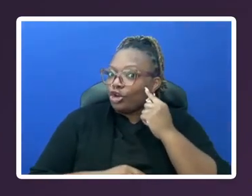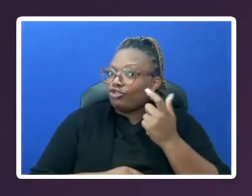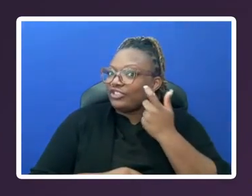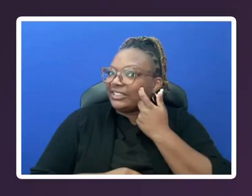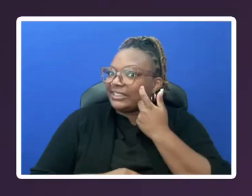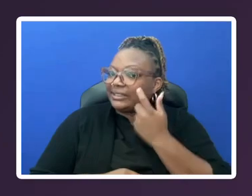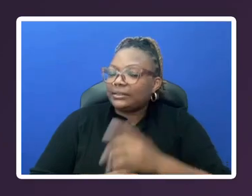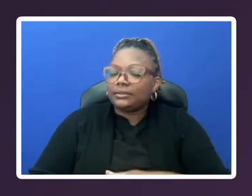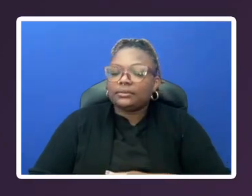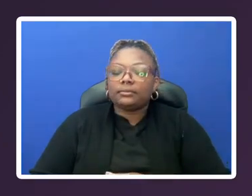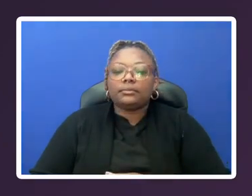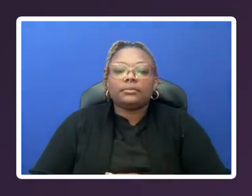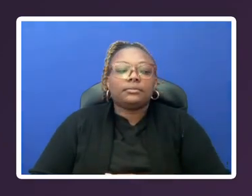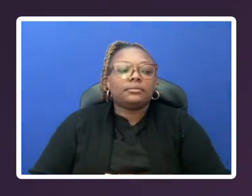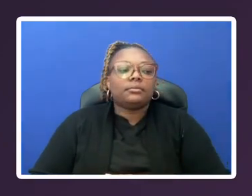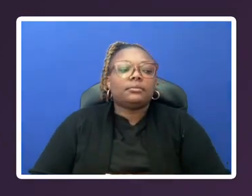Eden Cho: So from what I heard of the crinkling